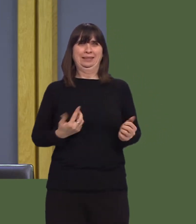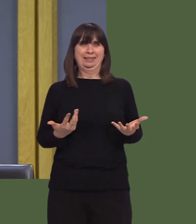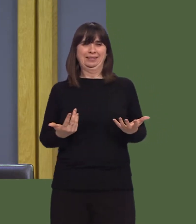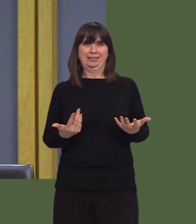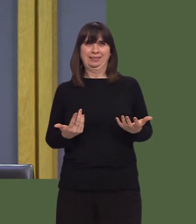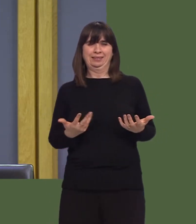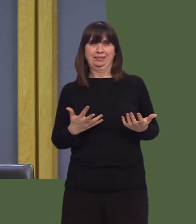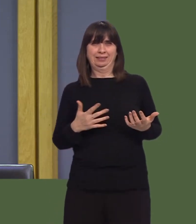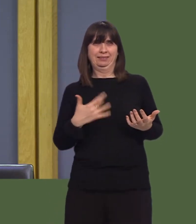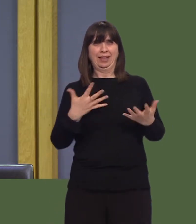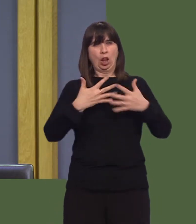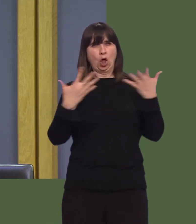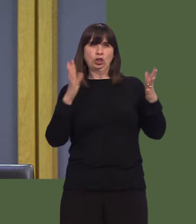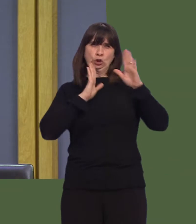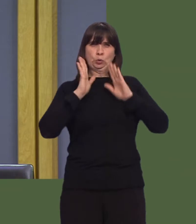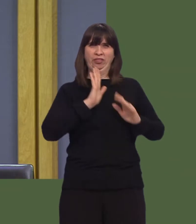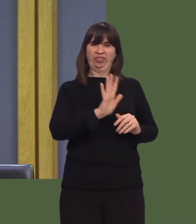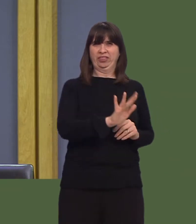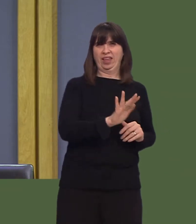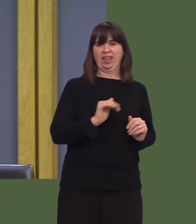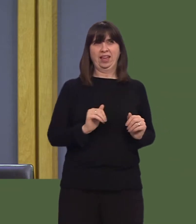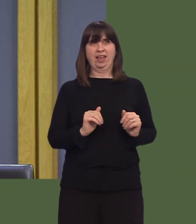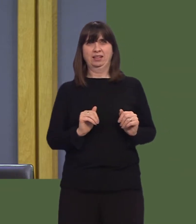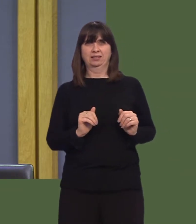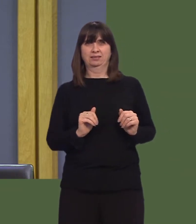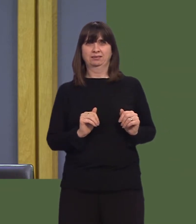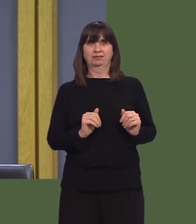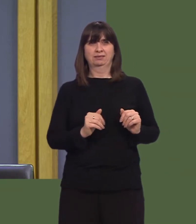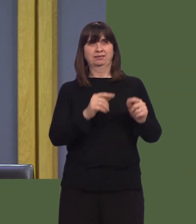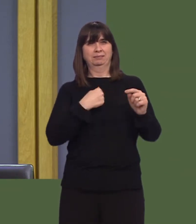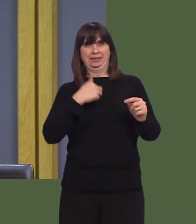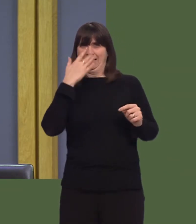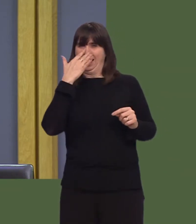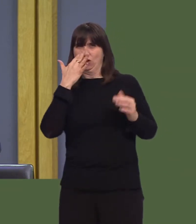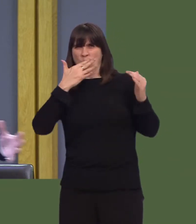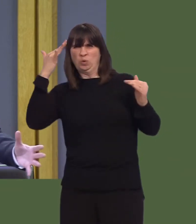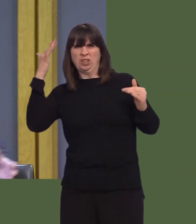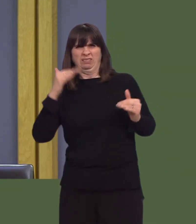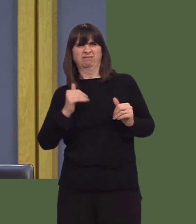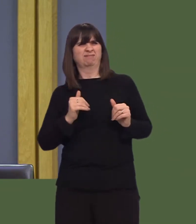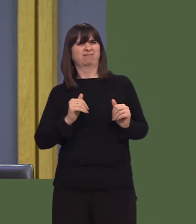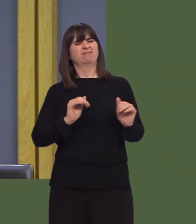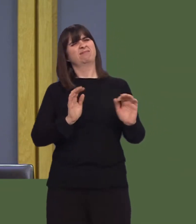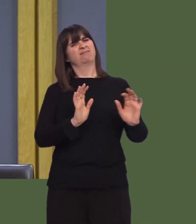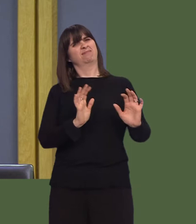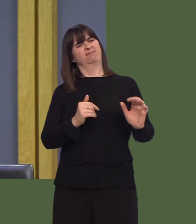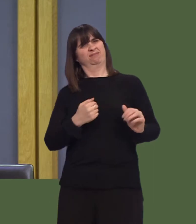may be dominated by young people, who are developing their skills in those environments and have perhaps a different set of skill needs.